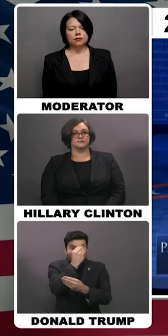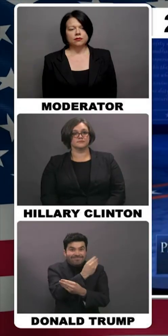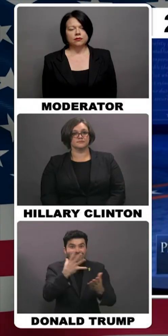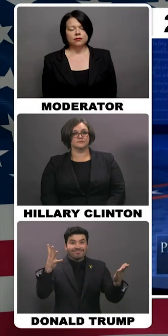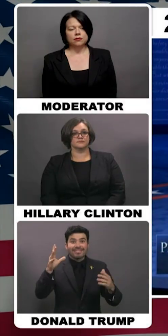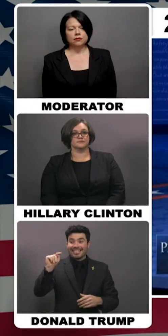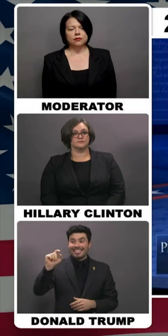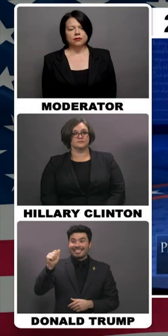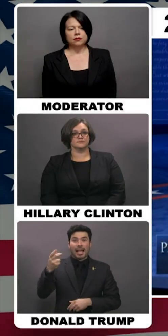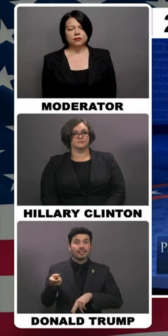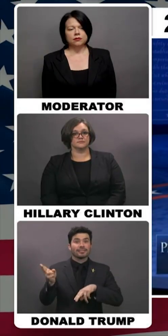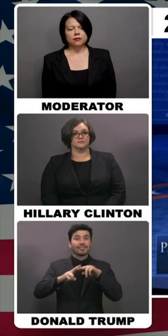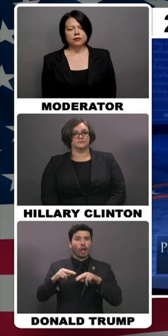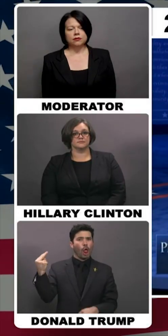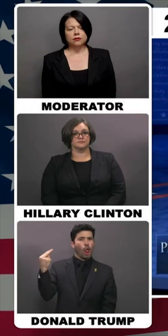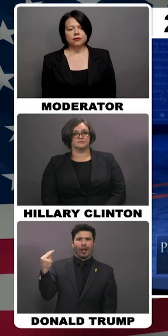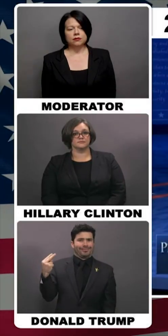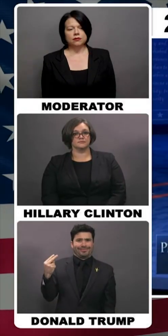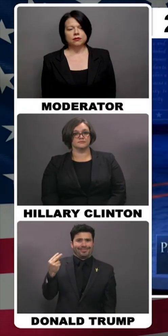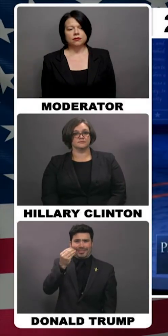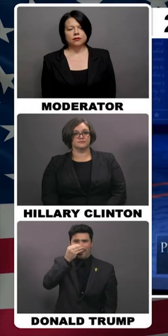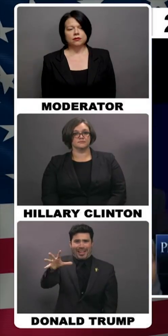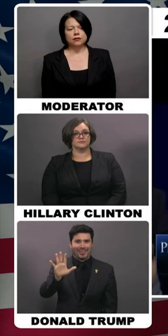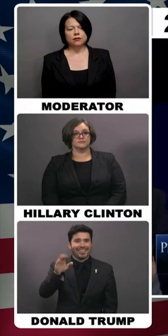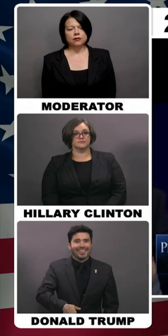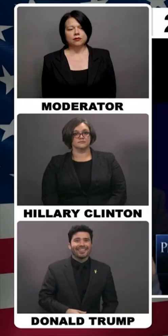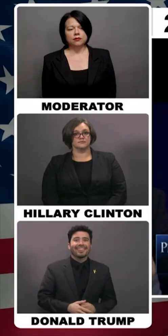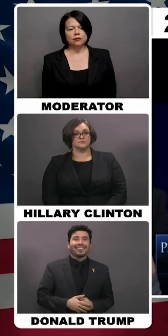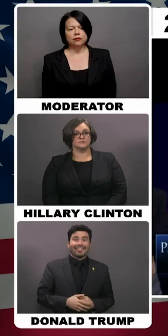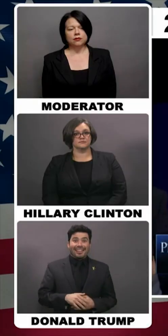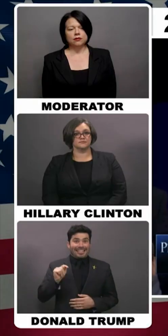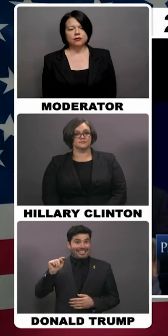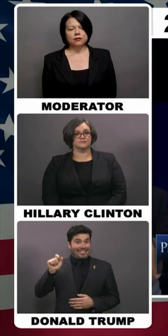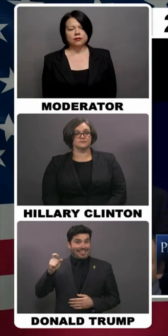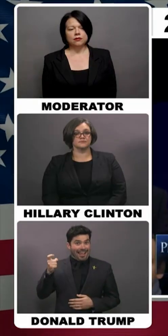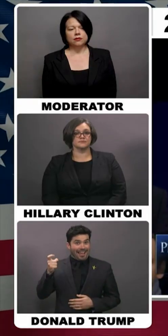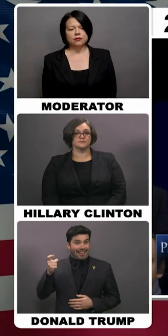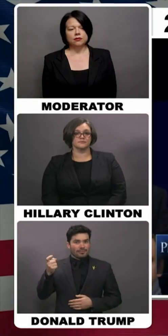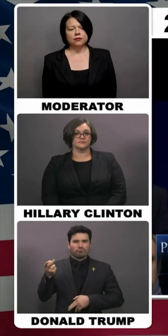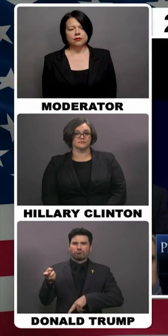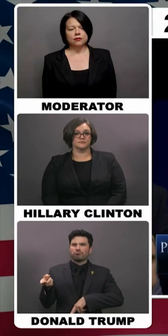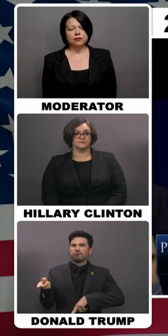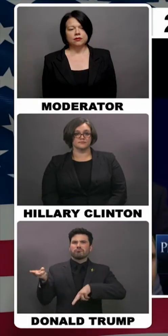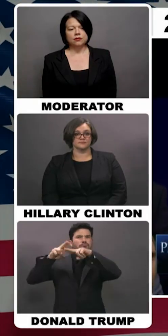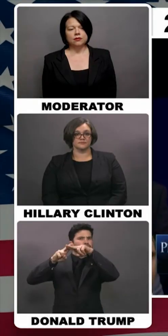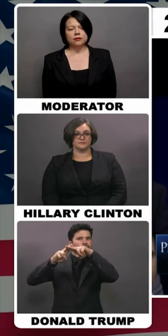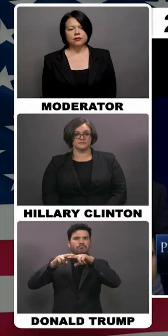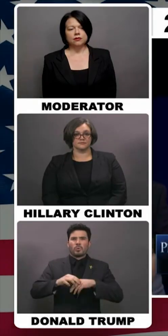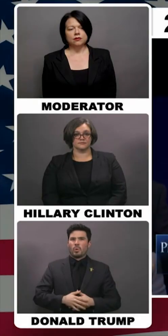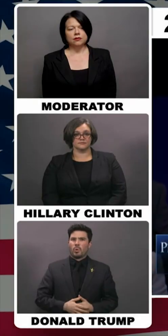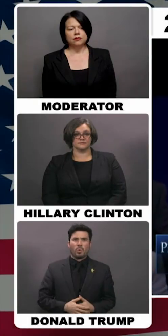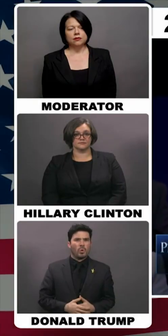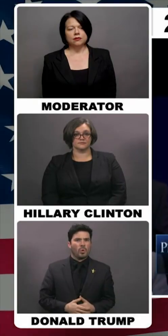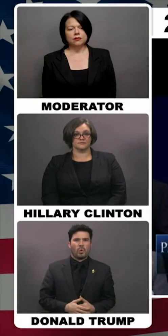She's raising your taxes really high. And what that's going to do is a disaster for the country.